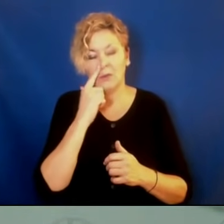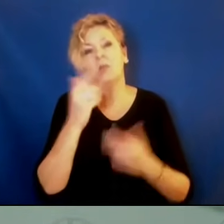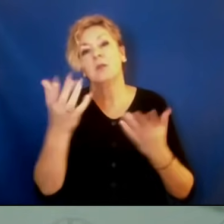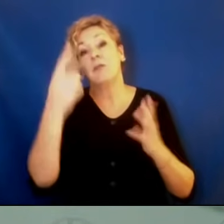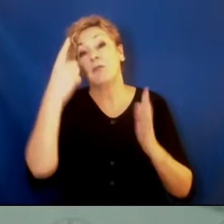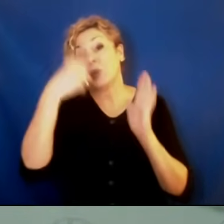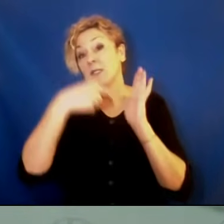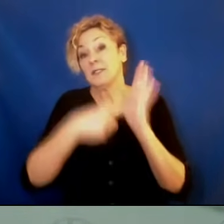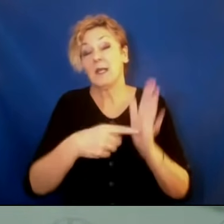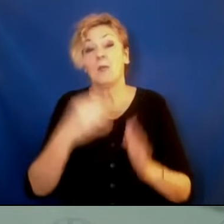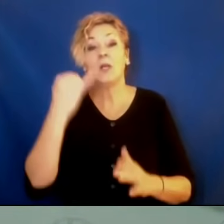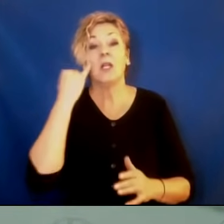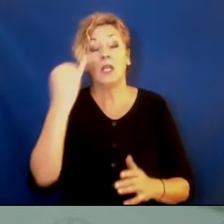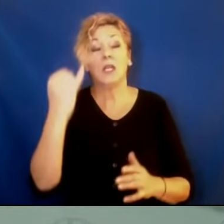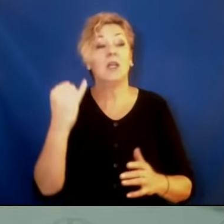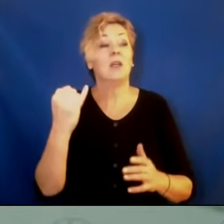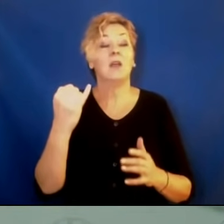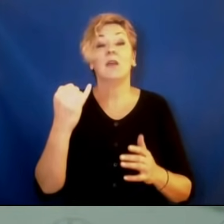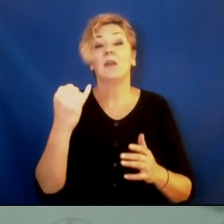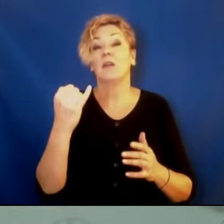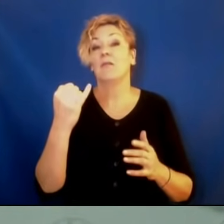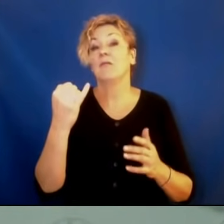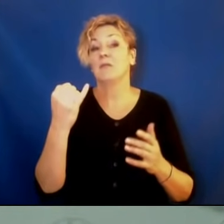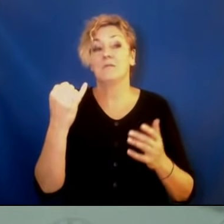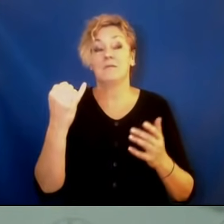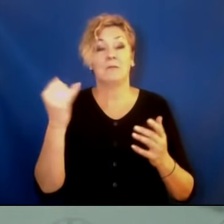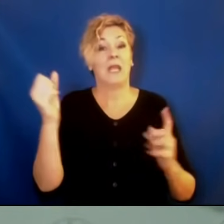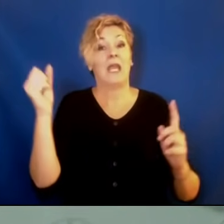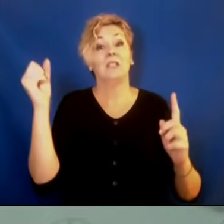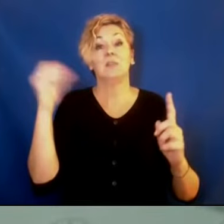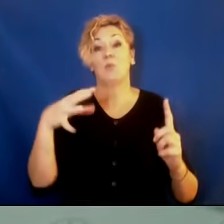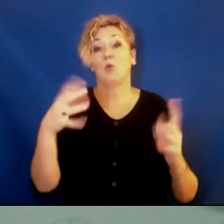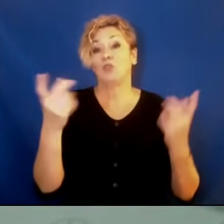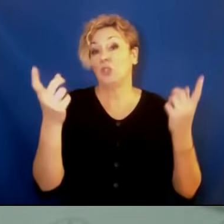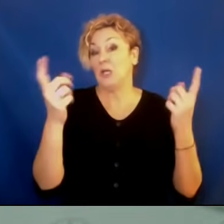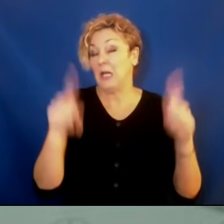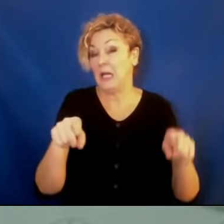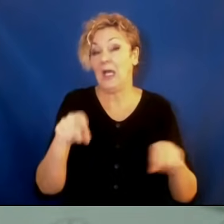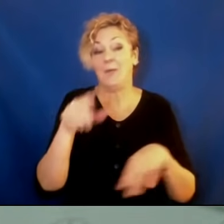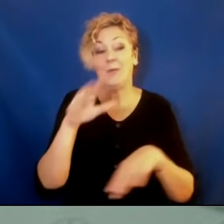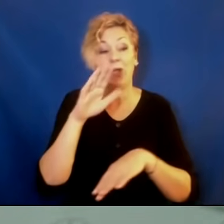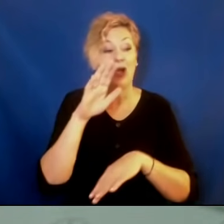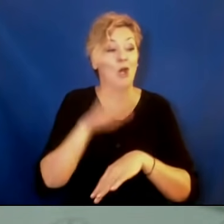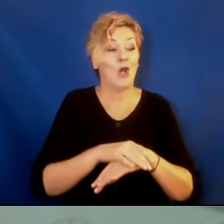As you said contact tracing can be difficult there are a lot of people coming and going